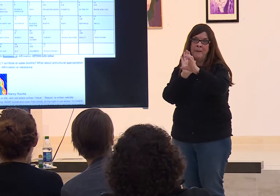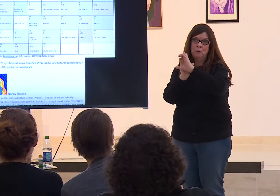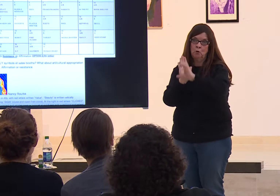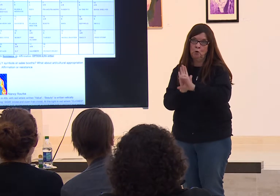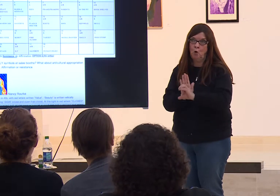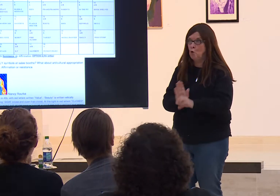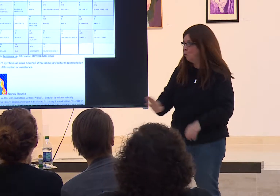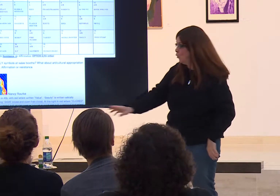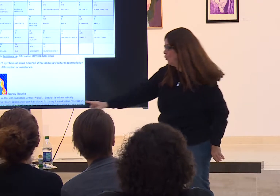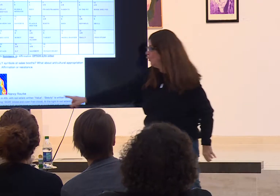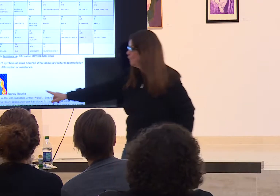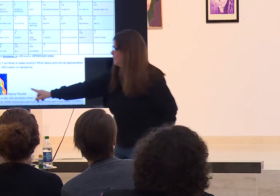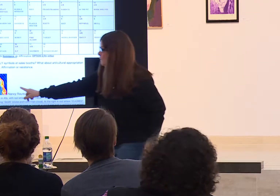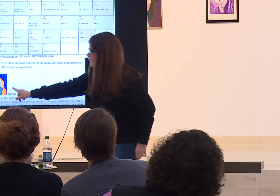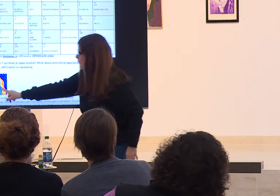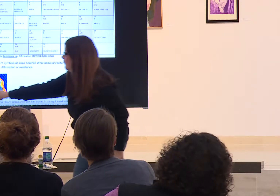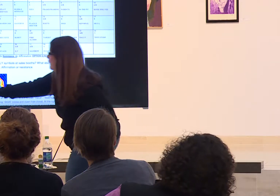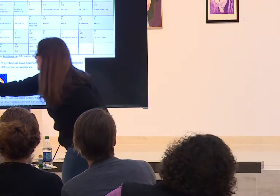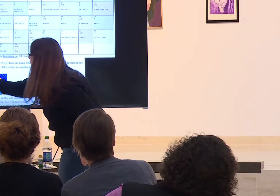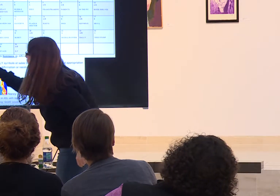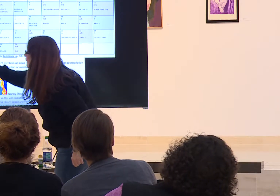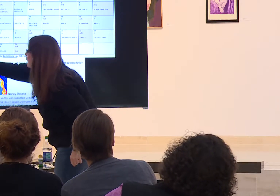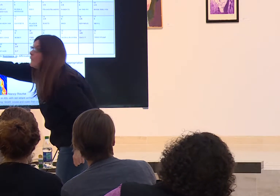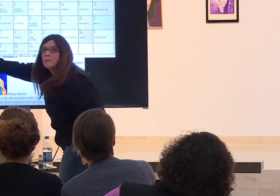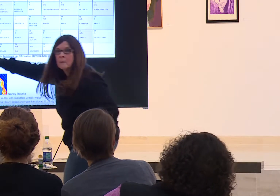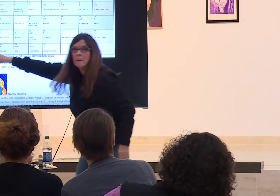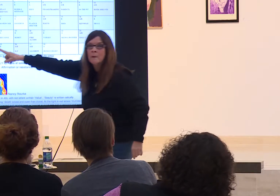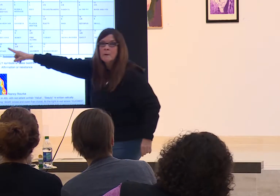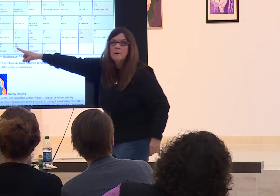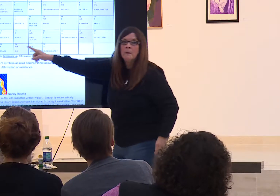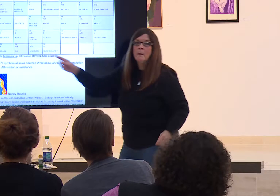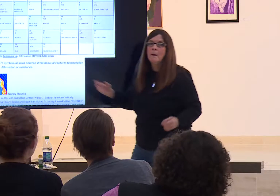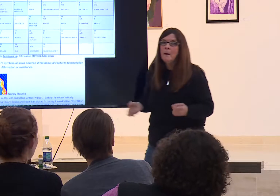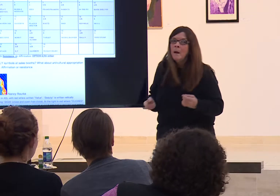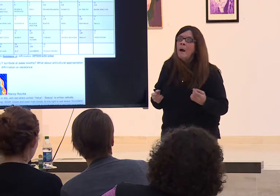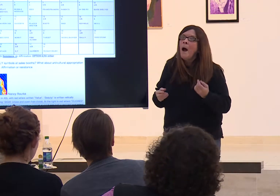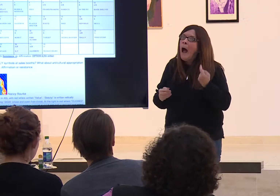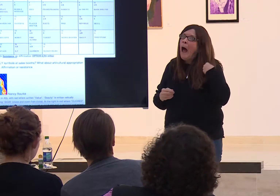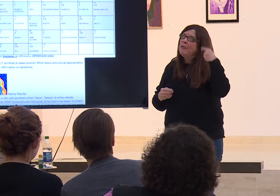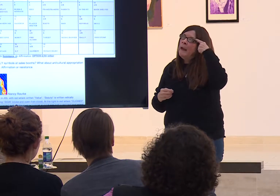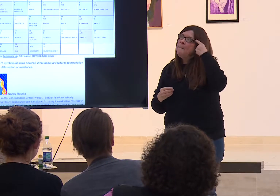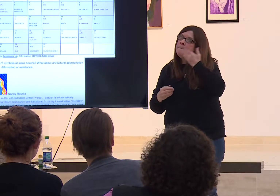I added pictures to my descriptions of the different motifs.